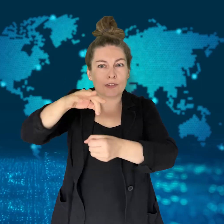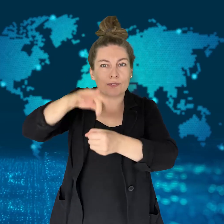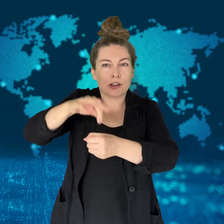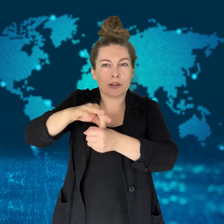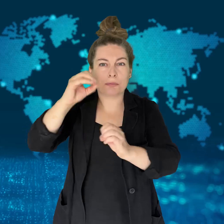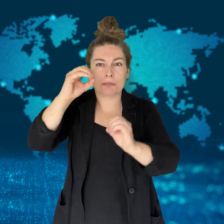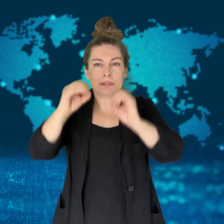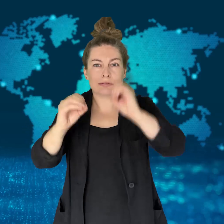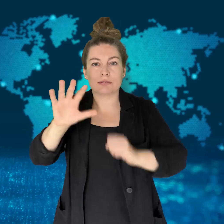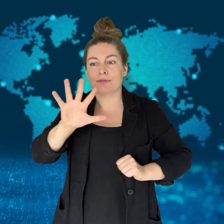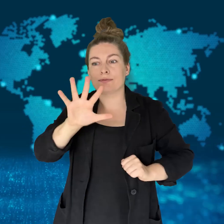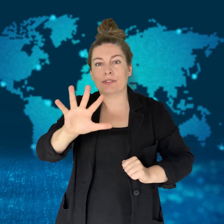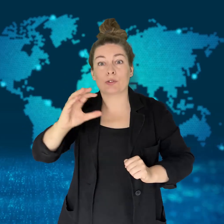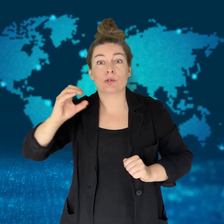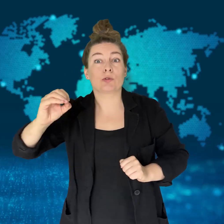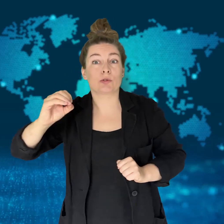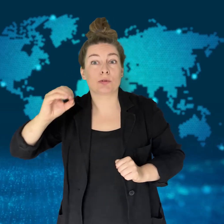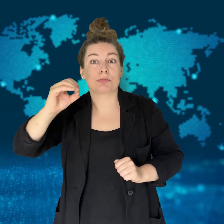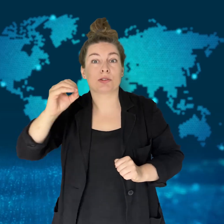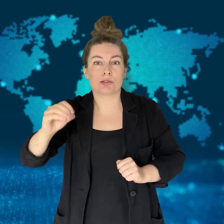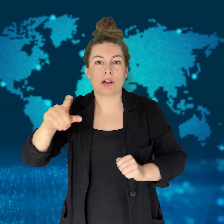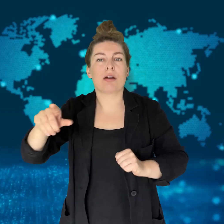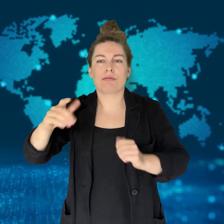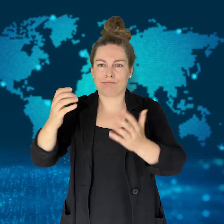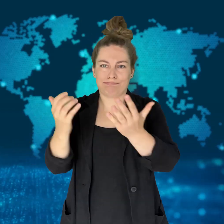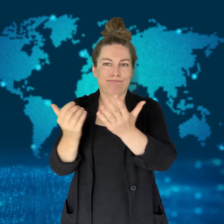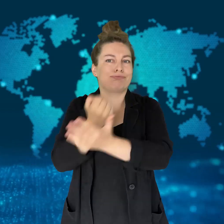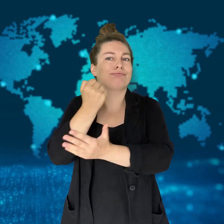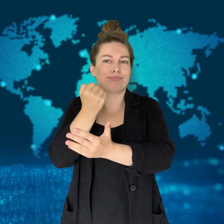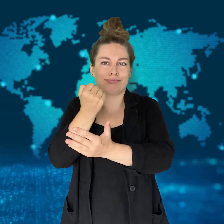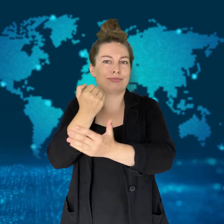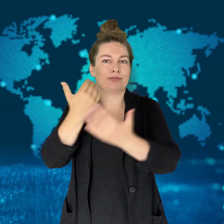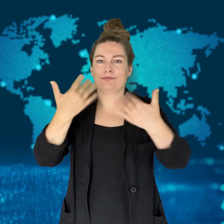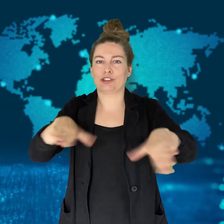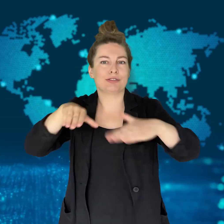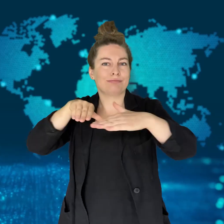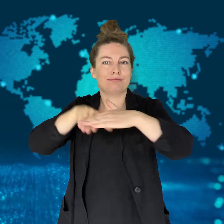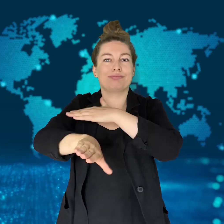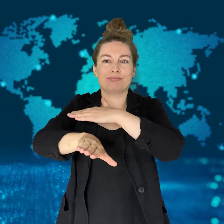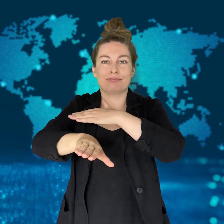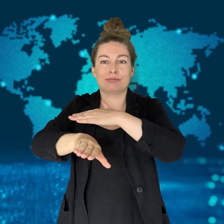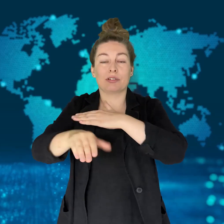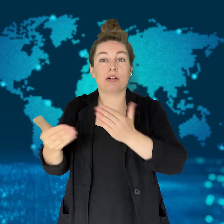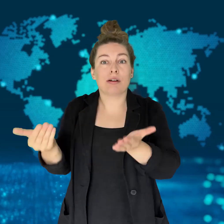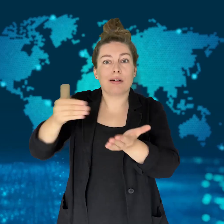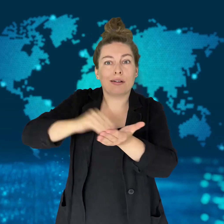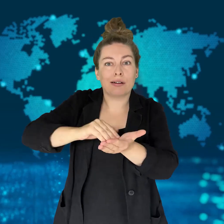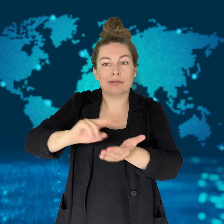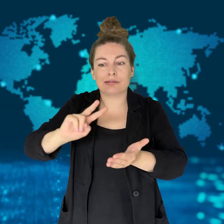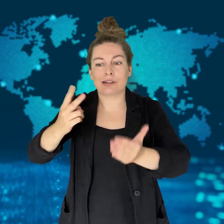If a candidate wins 50% of the vote, that candidate is elected